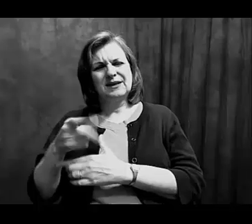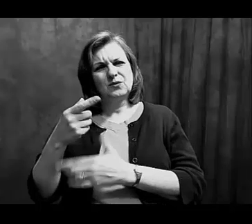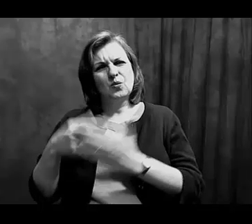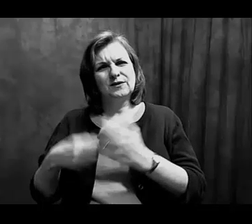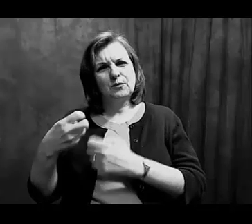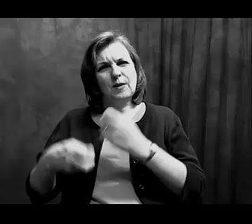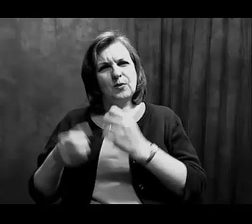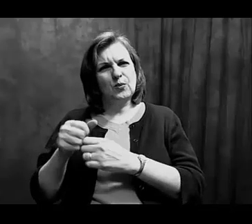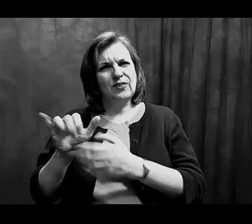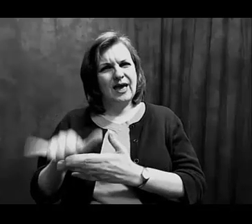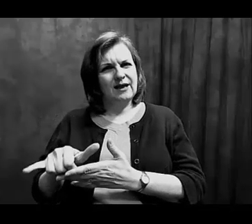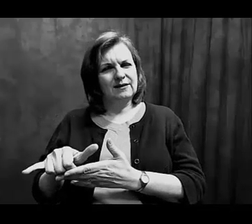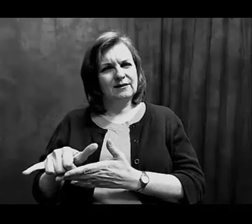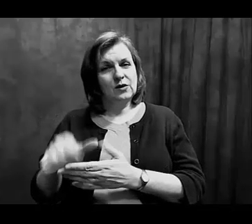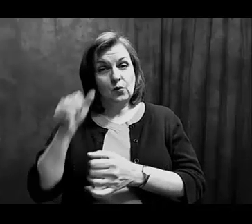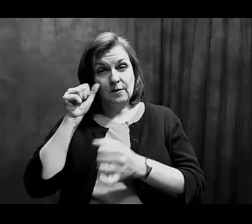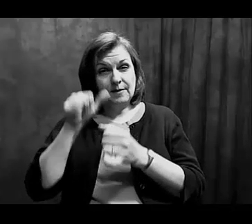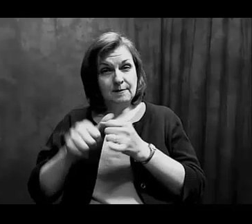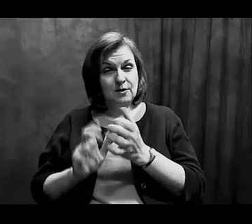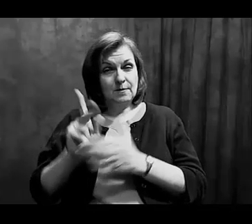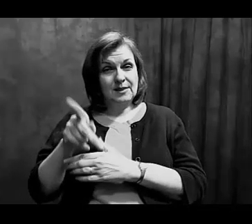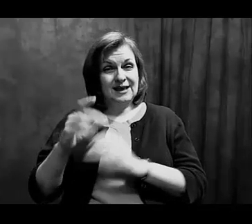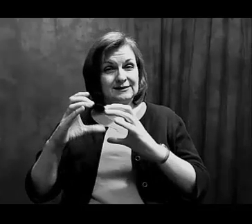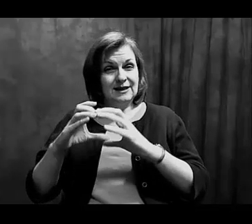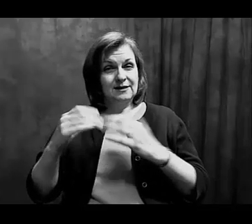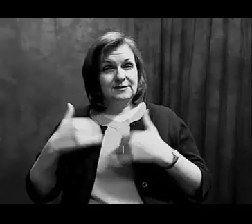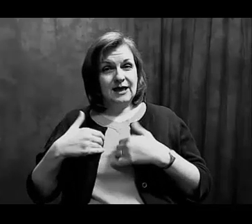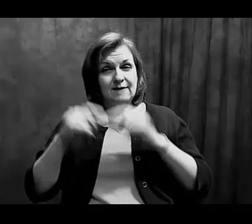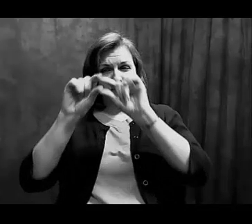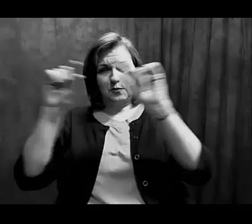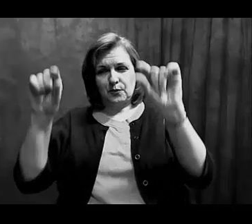remember they have a cell wall!